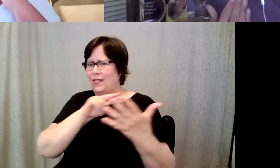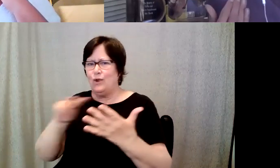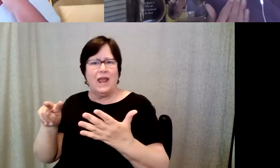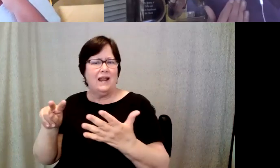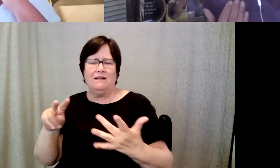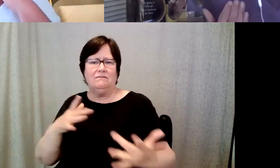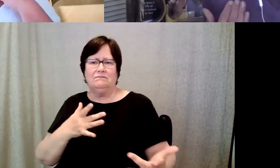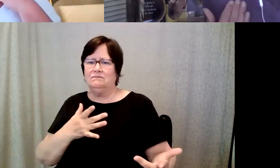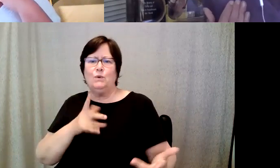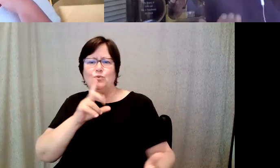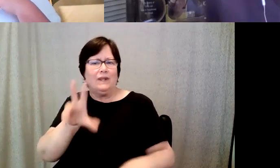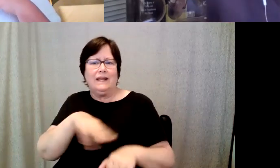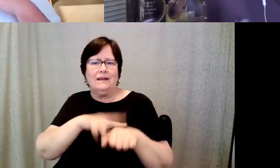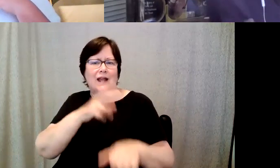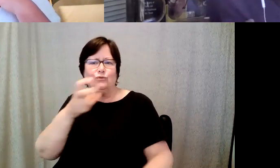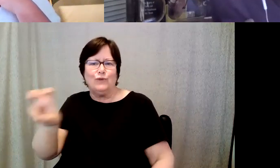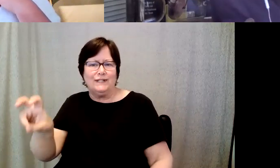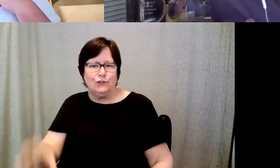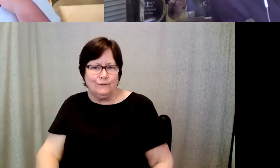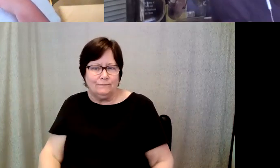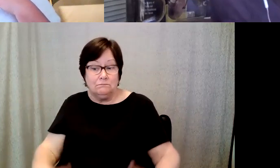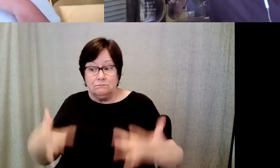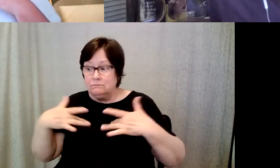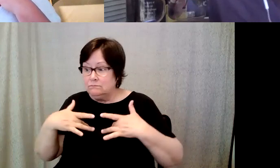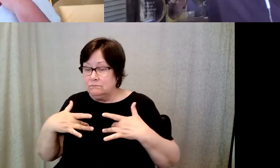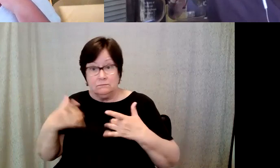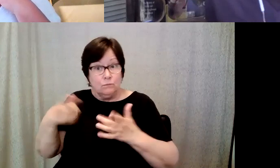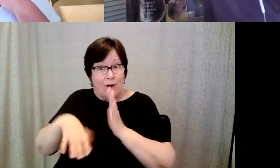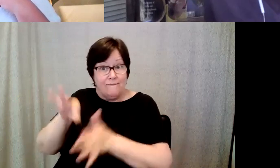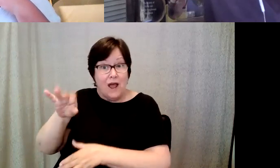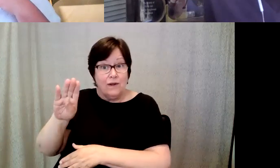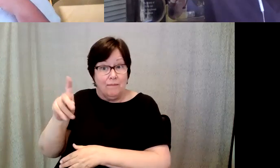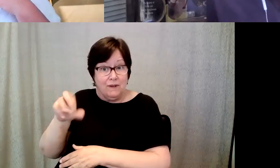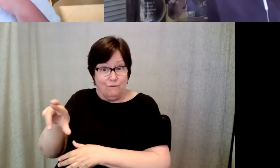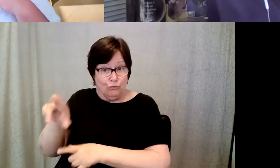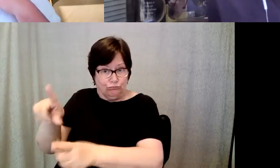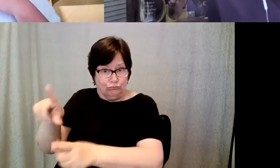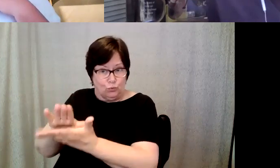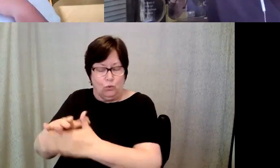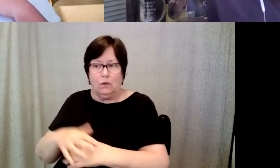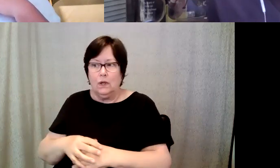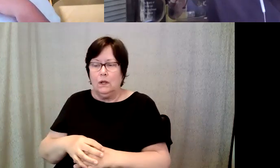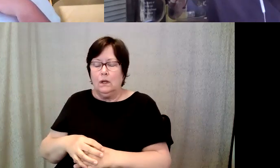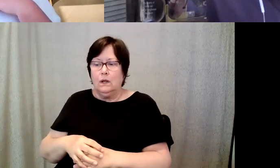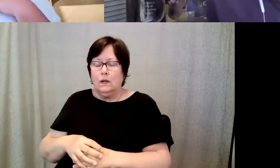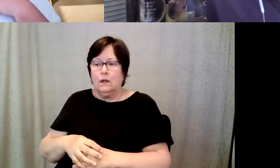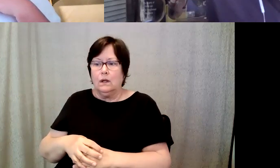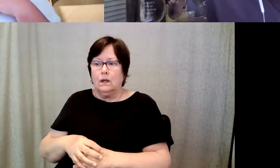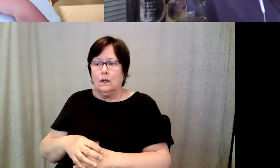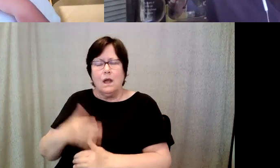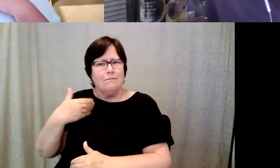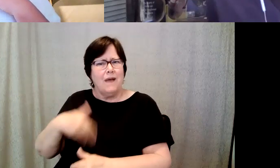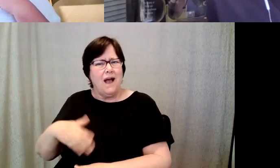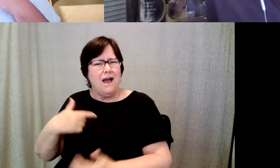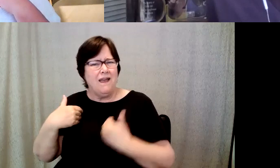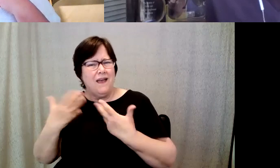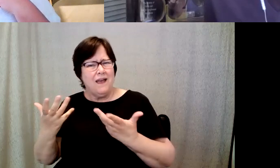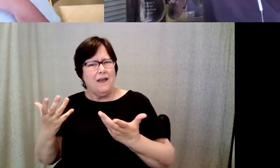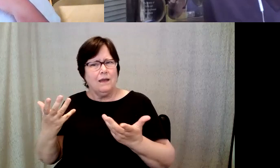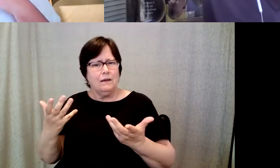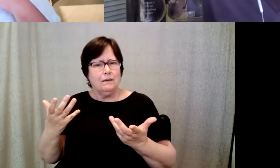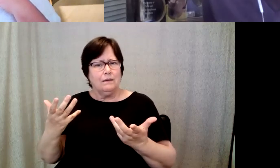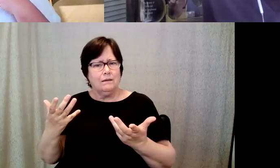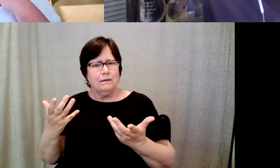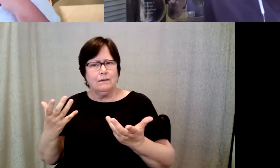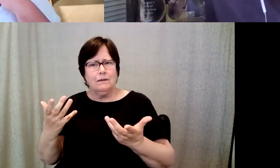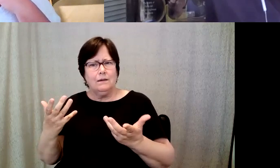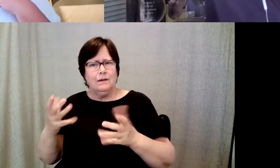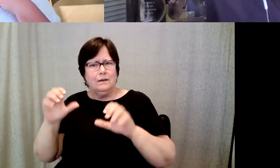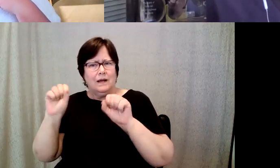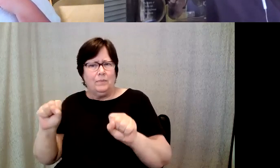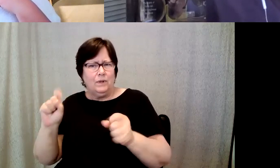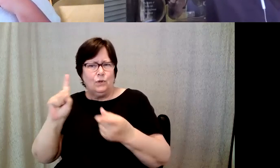transition, because what I discovered it at beaver was that I, I had a capacity to simplify